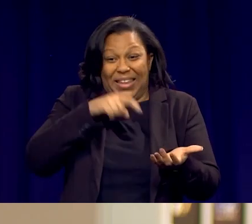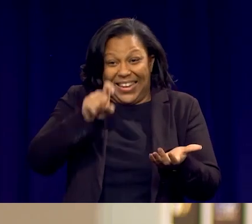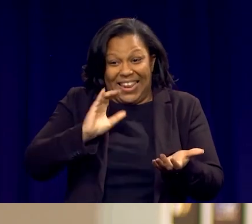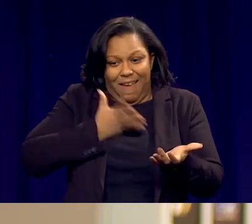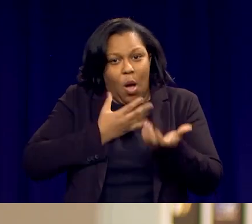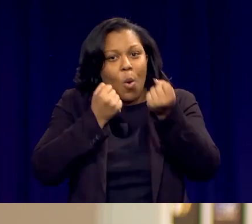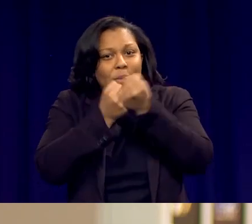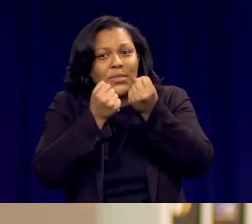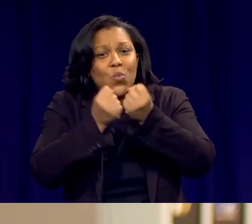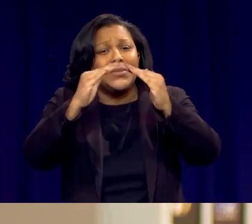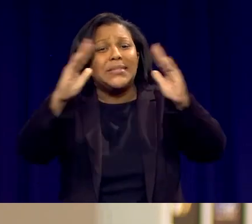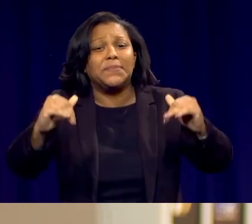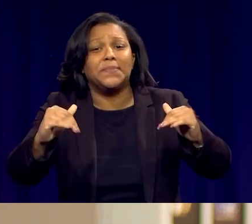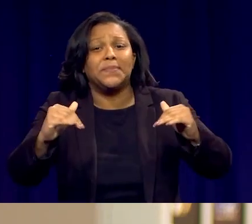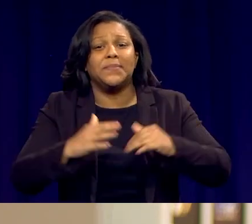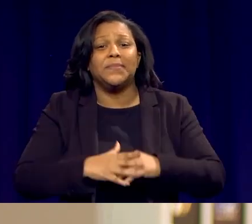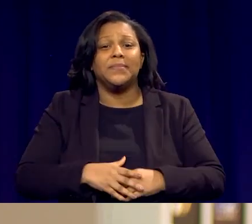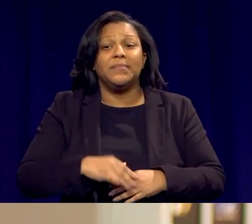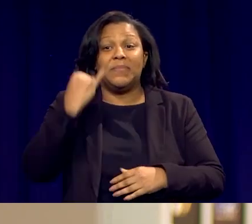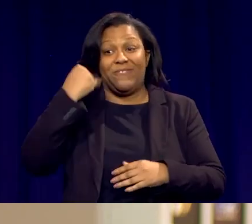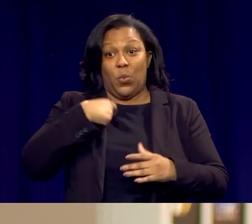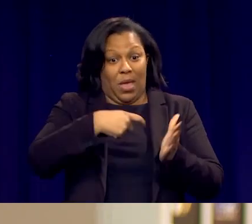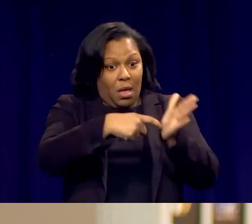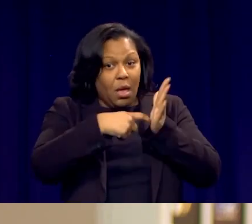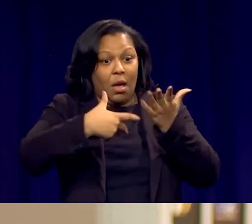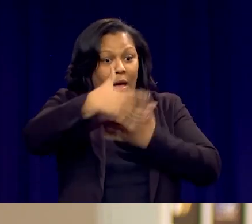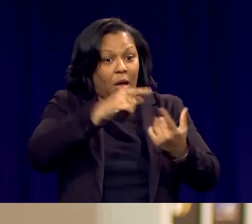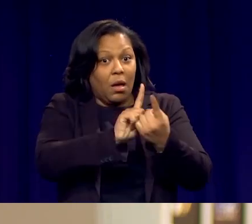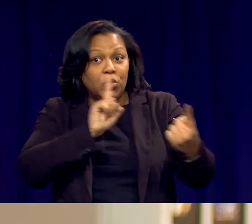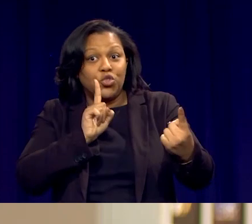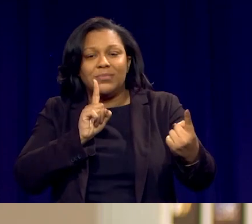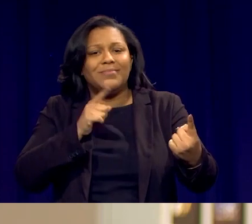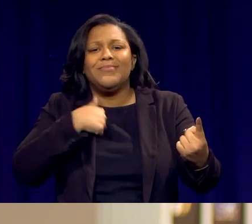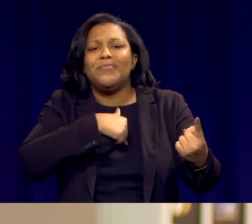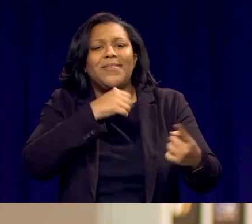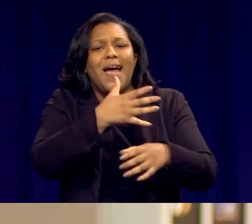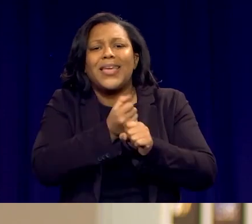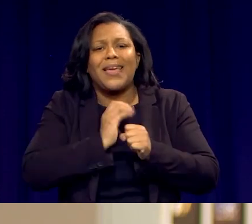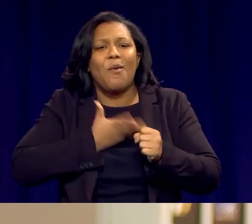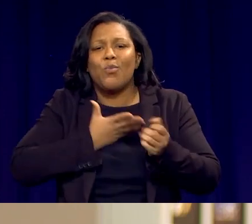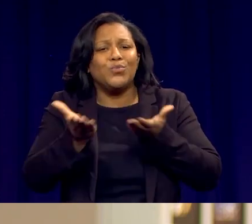And we need the support systems, and if we have to social distance and things like that,